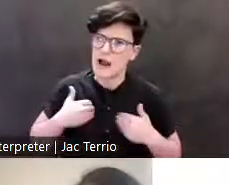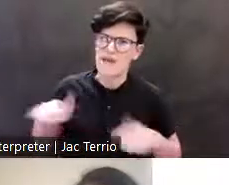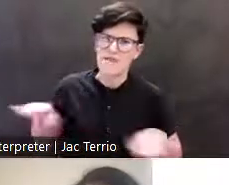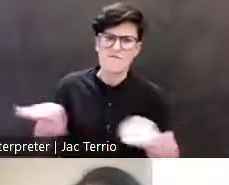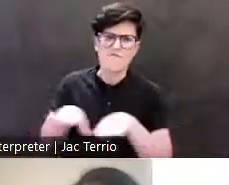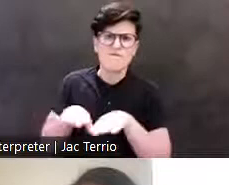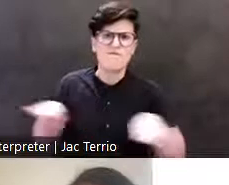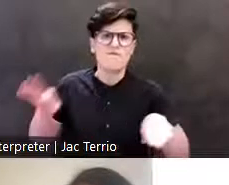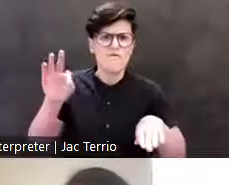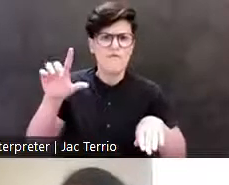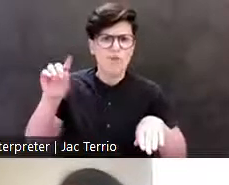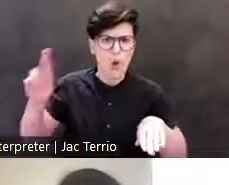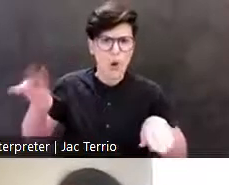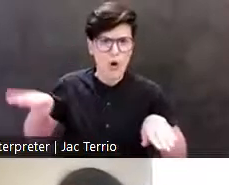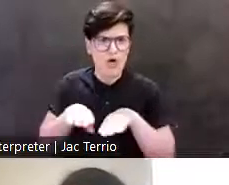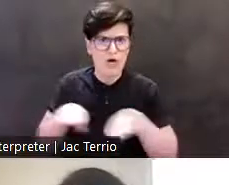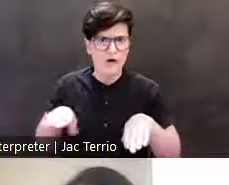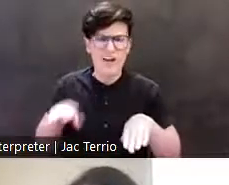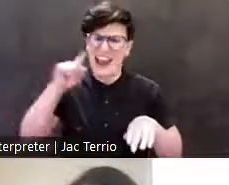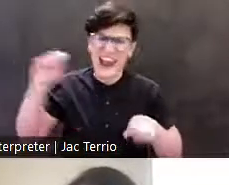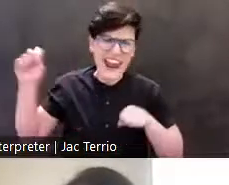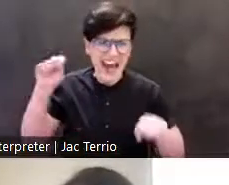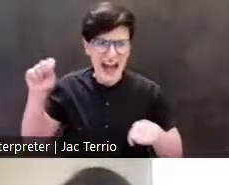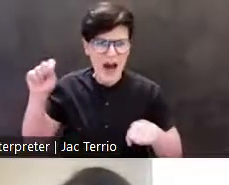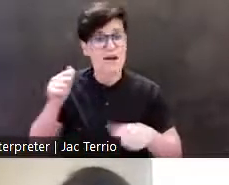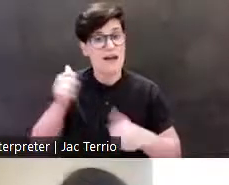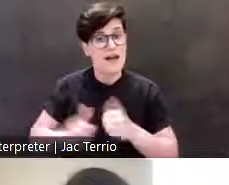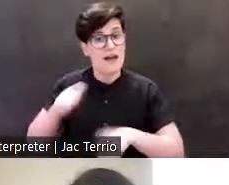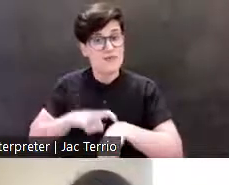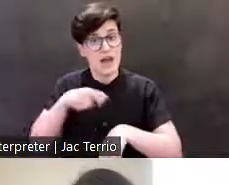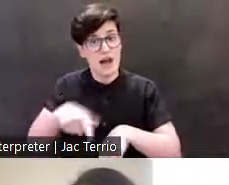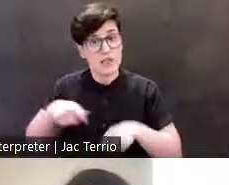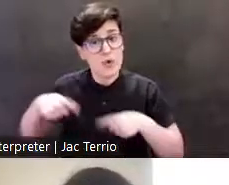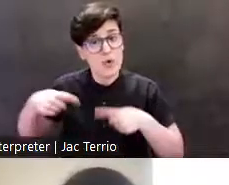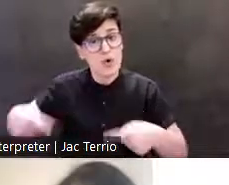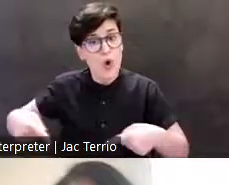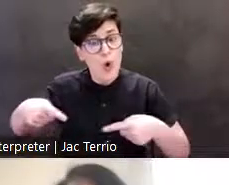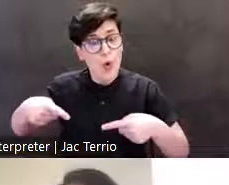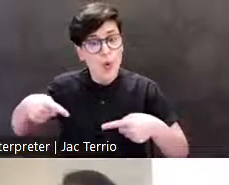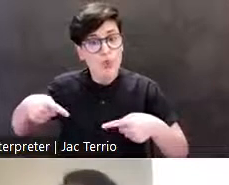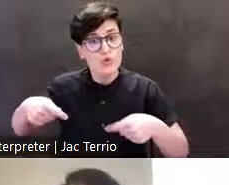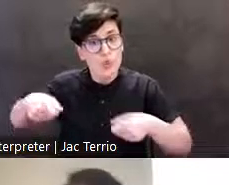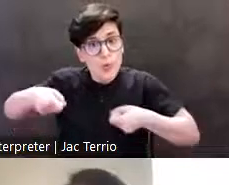Every time she rolled her wheelchair on the floor, in fact if anybody walked on the floor,!